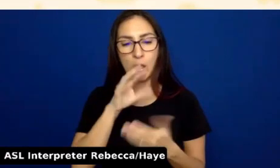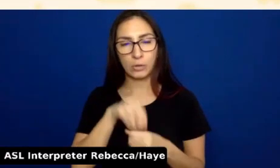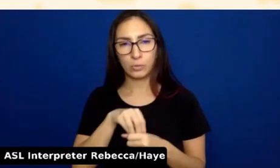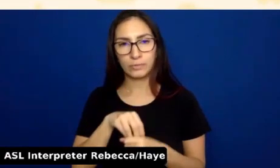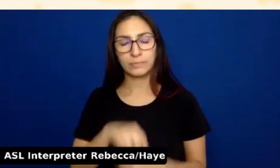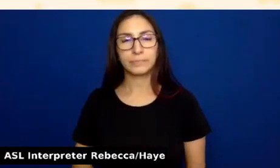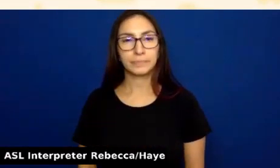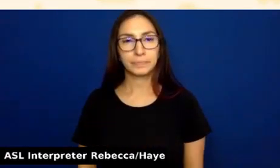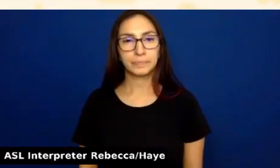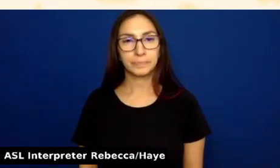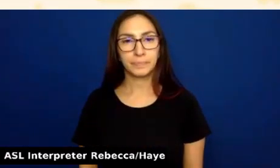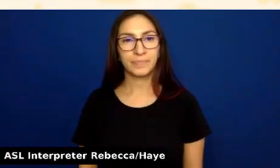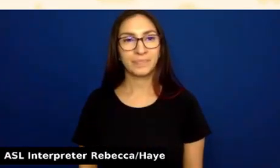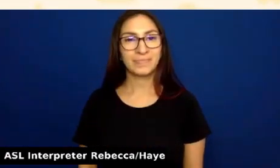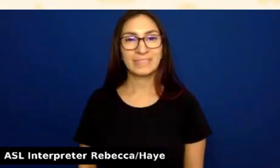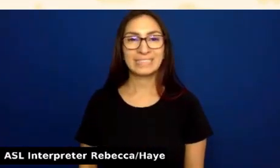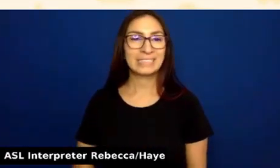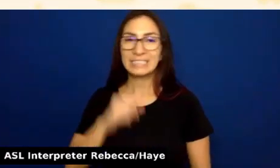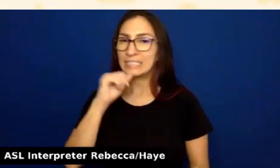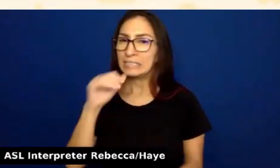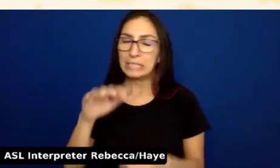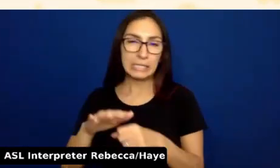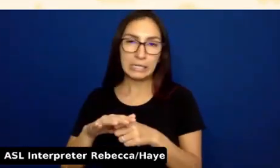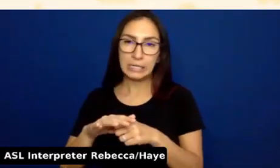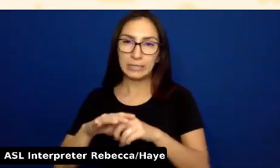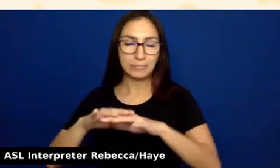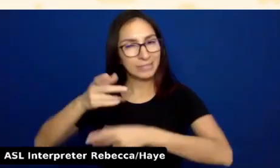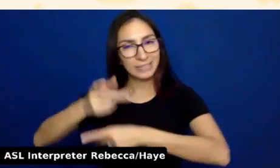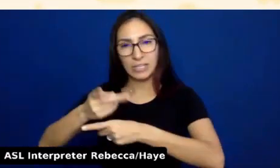First of all, it does not cover anything outside the official WordPress repository.